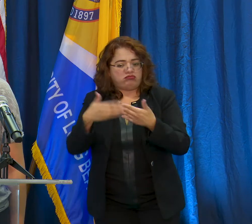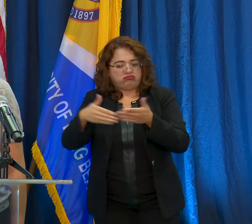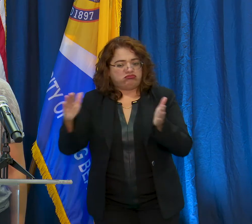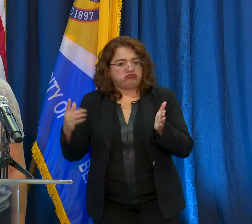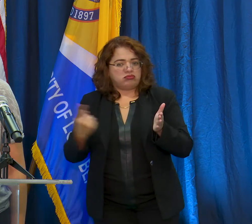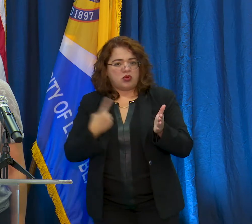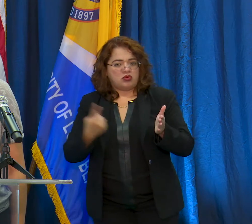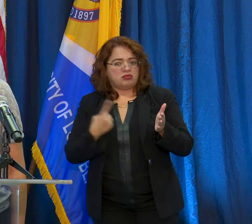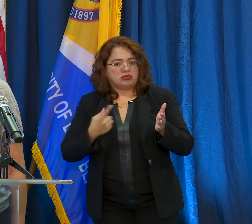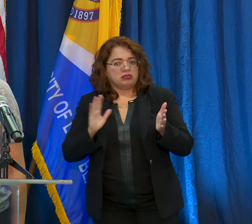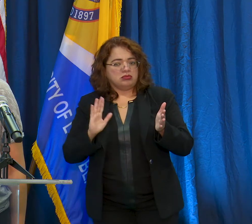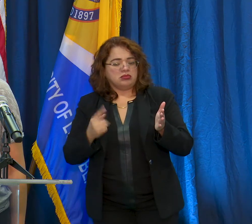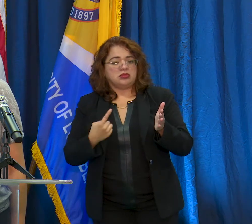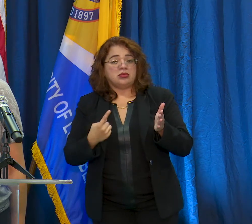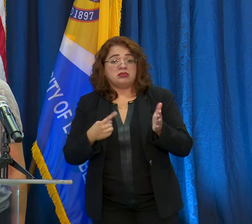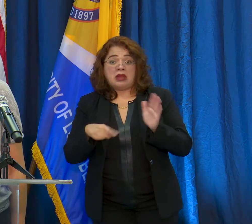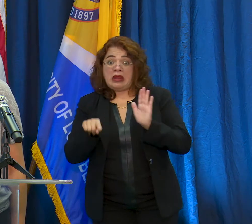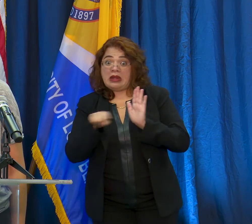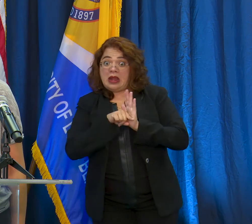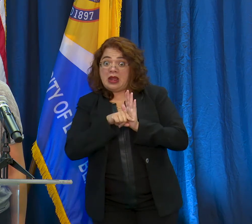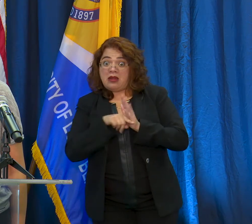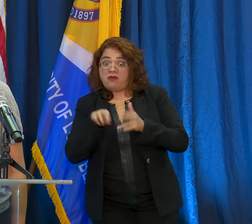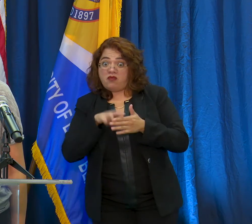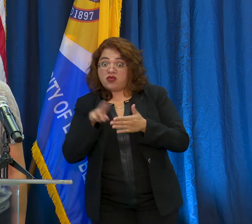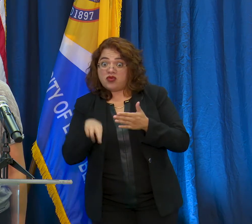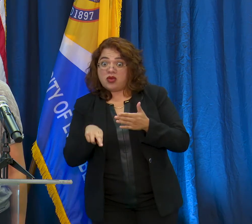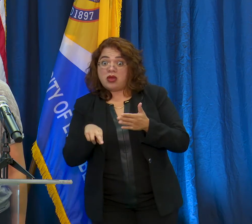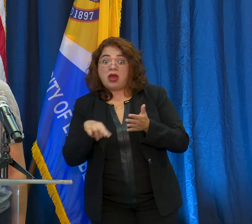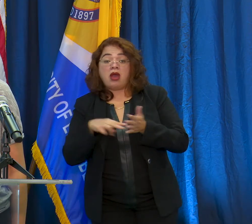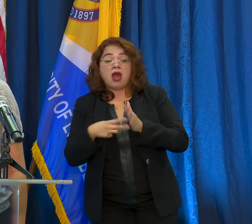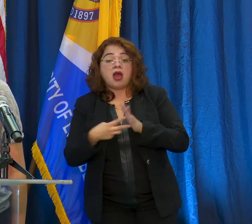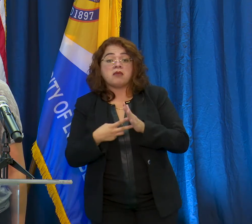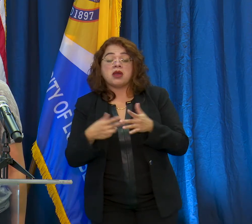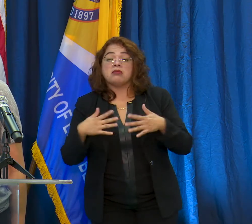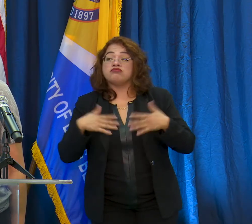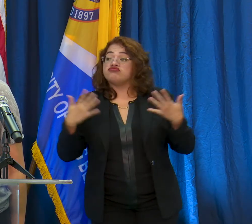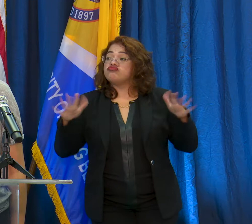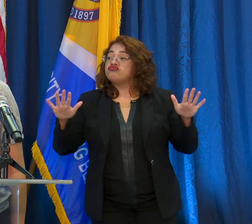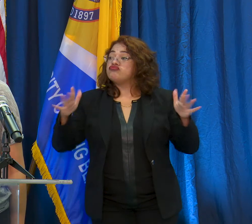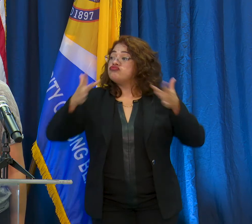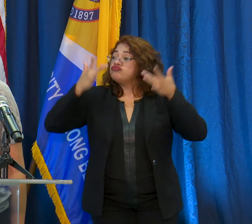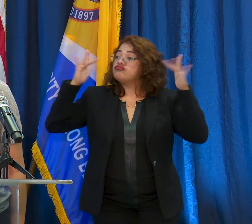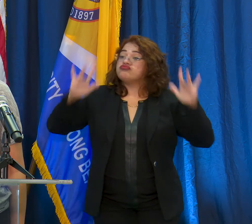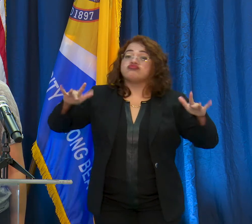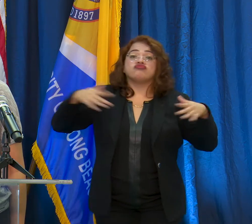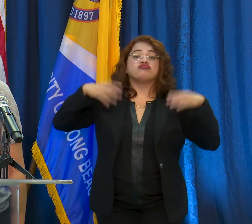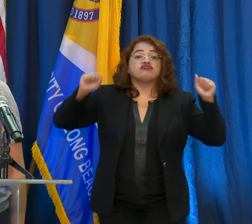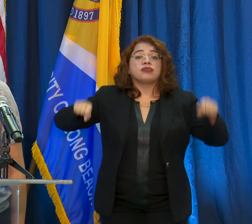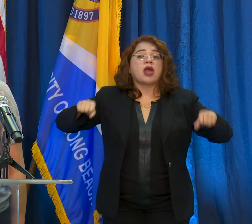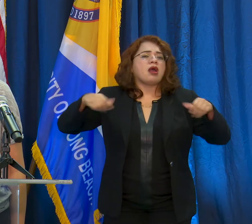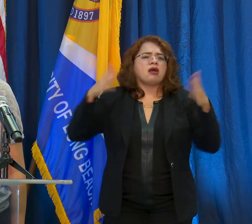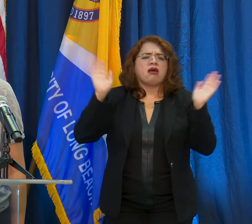and the result is negative, this does not exclude the individual from quarantine.